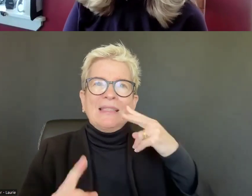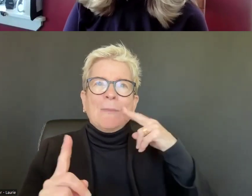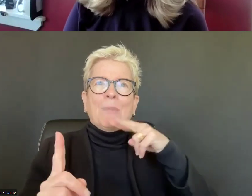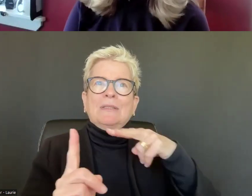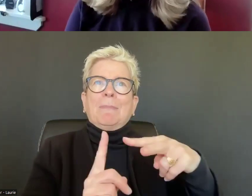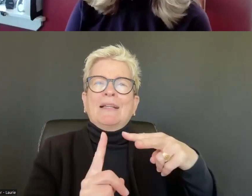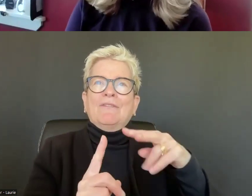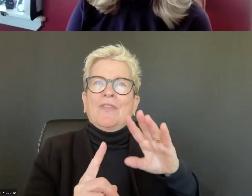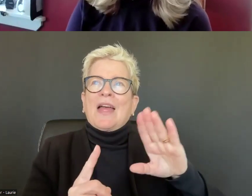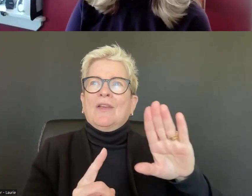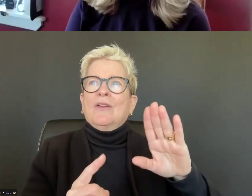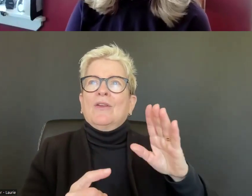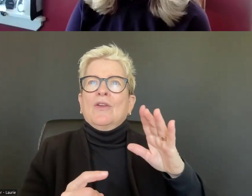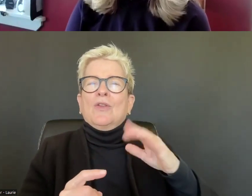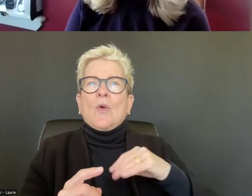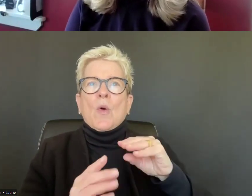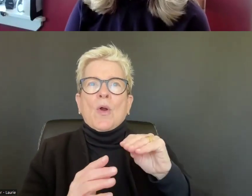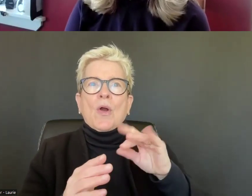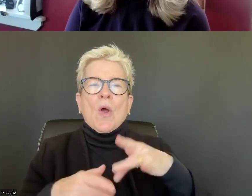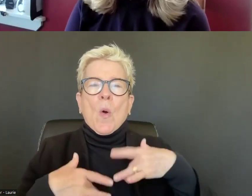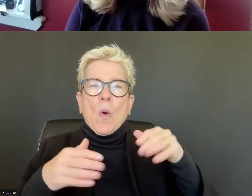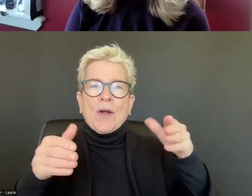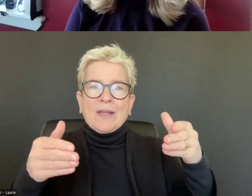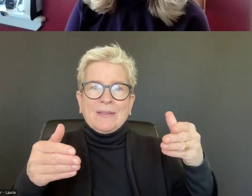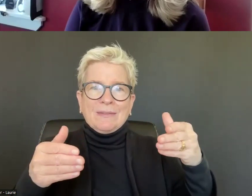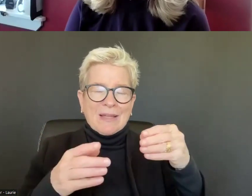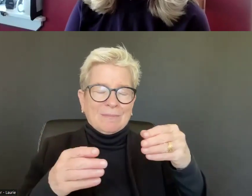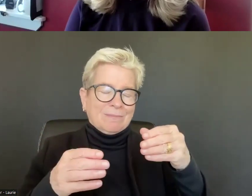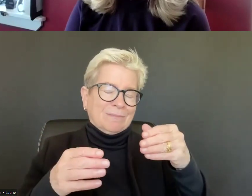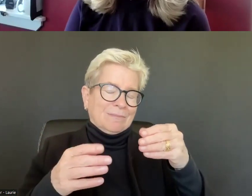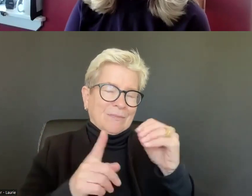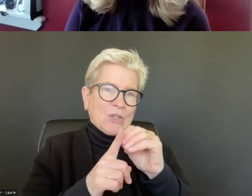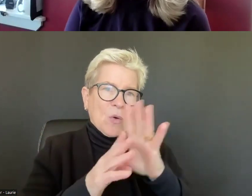things events; and so it's so welcoming to think about like a mariachi band and